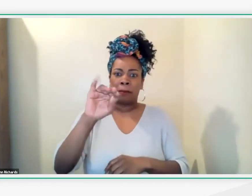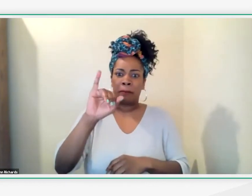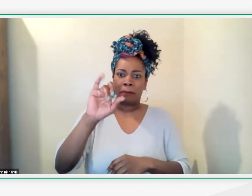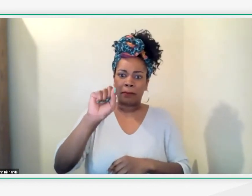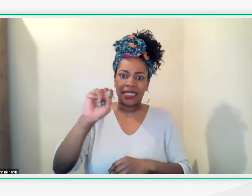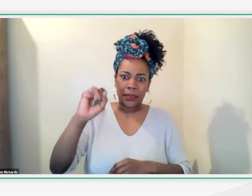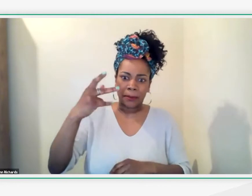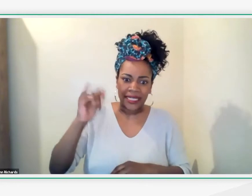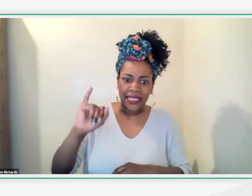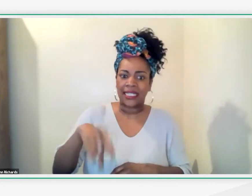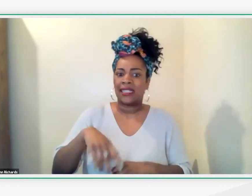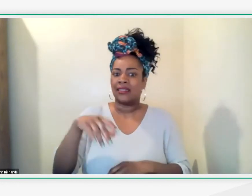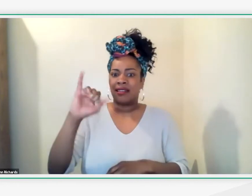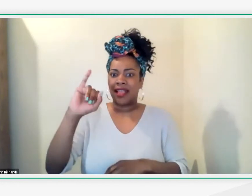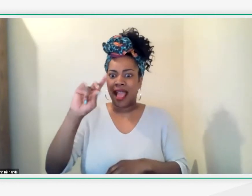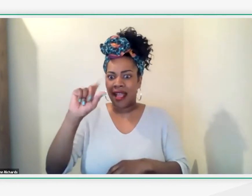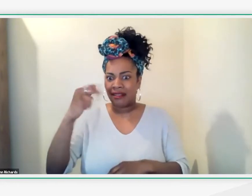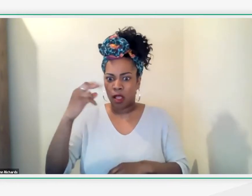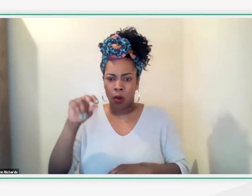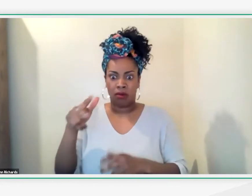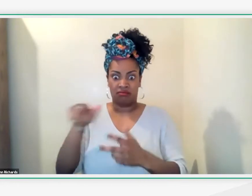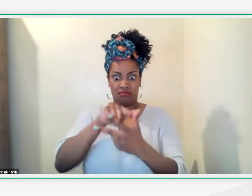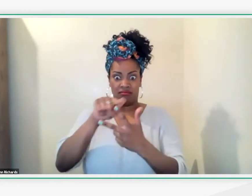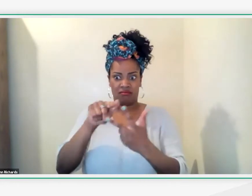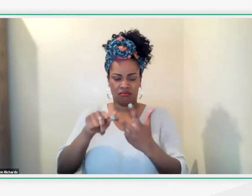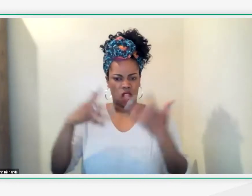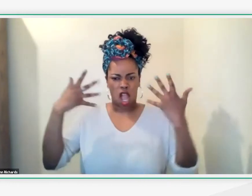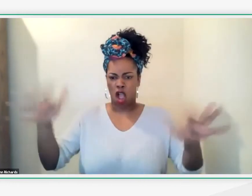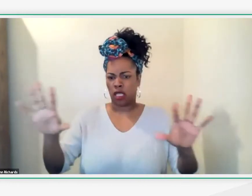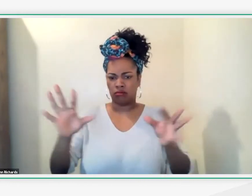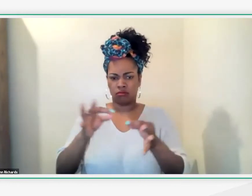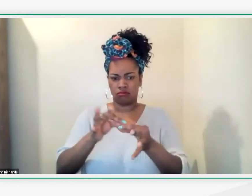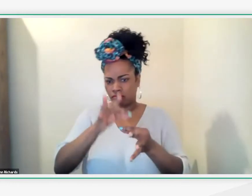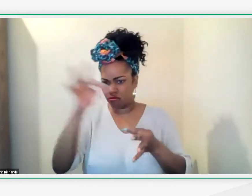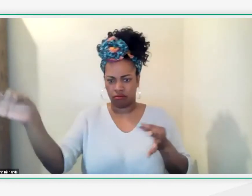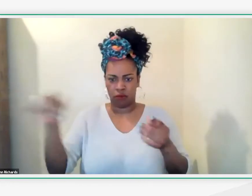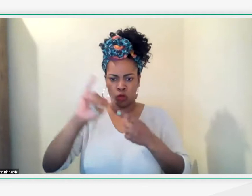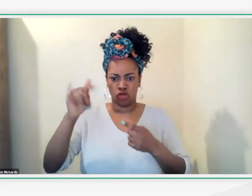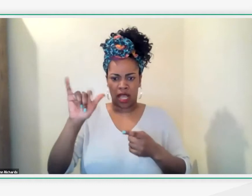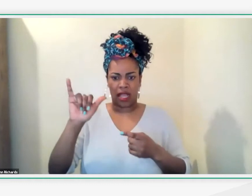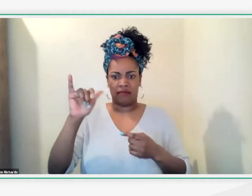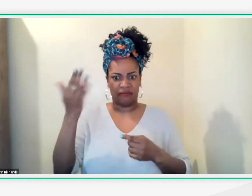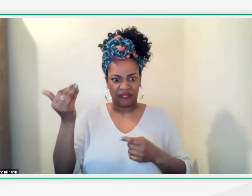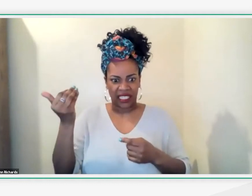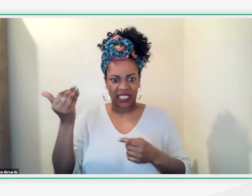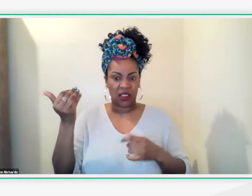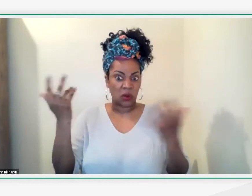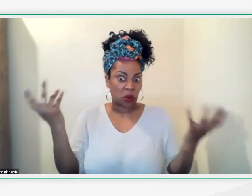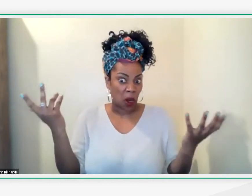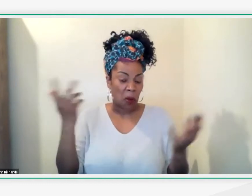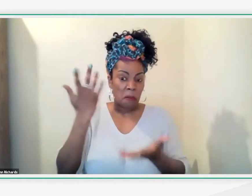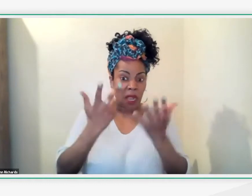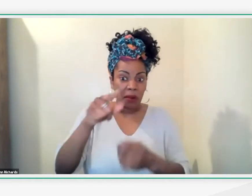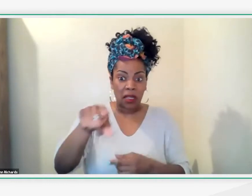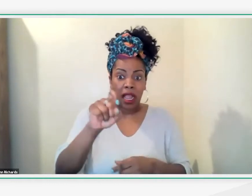And so many states, like Virginia, Mississippi, and Idaho, all decided to delay to July 15.